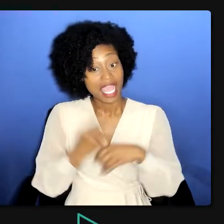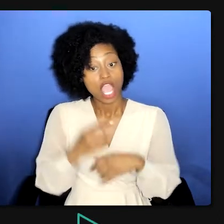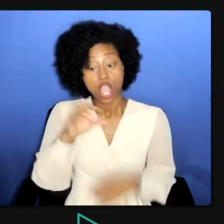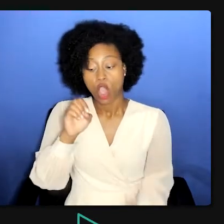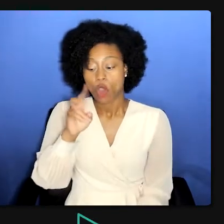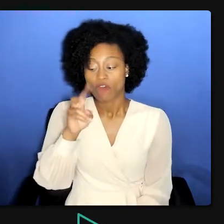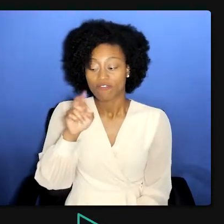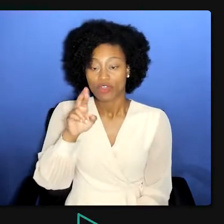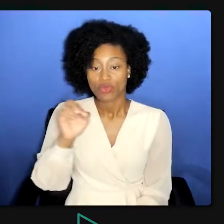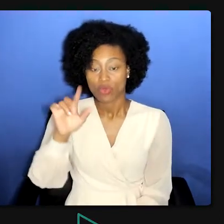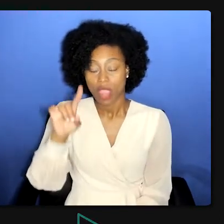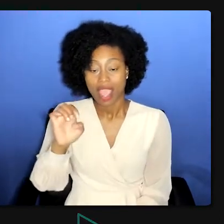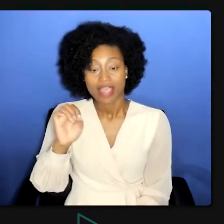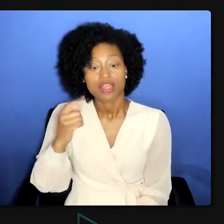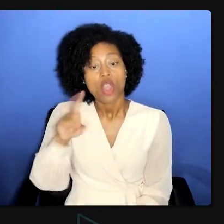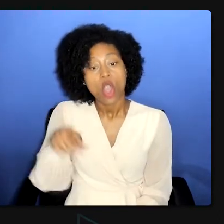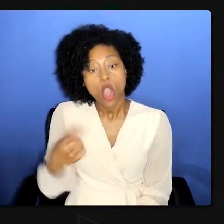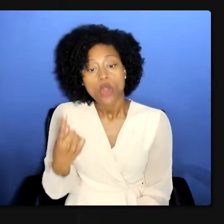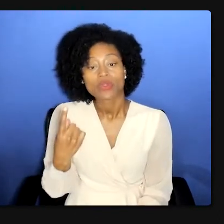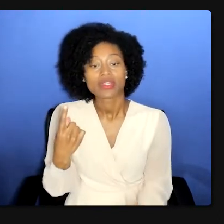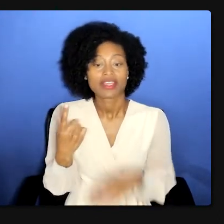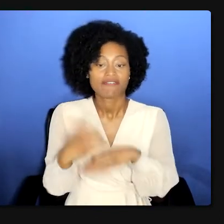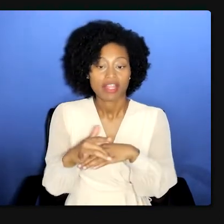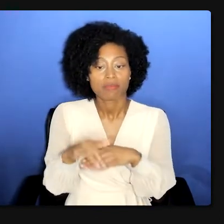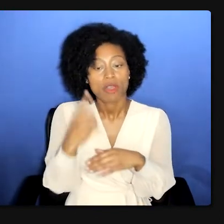overrides are only available for the title data service.